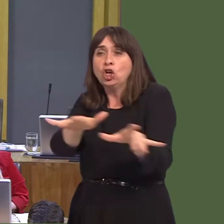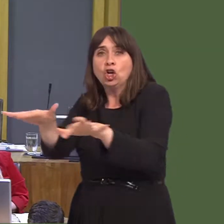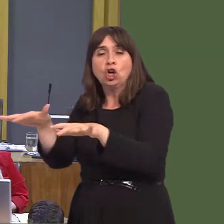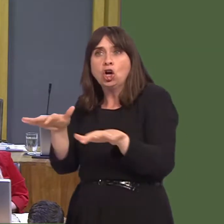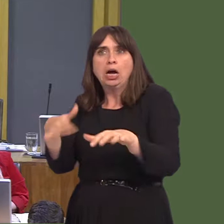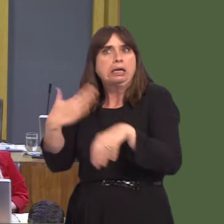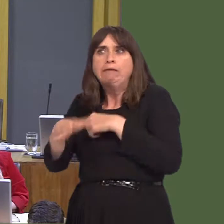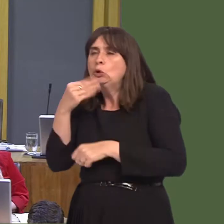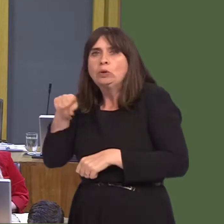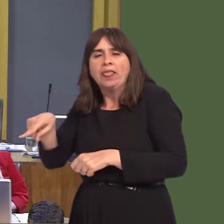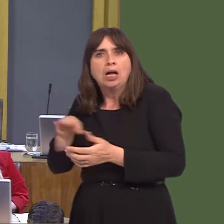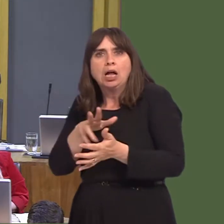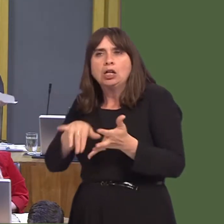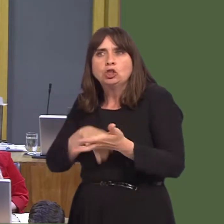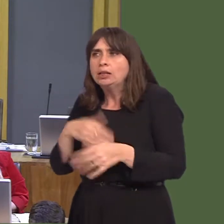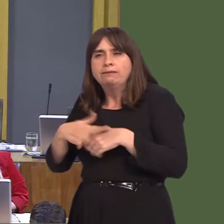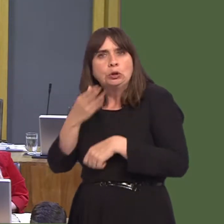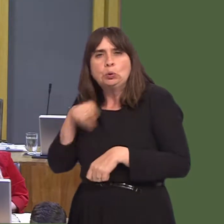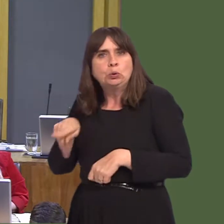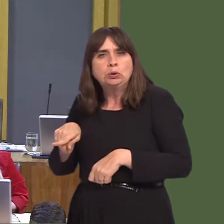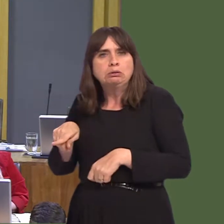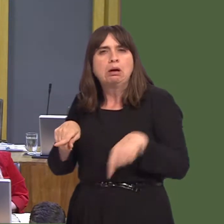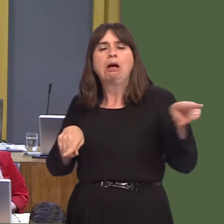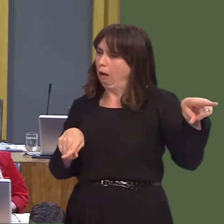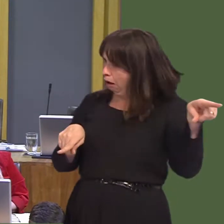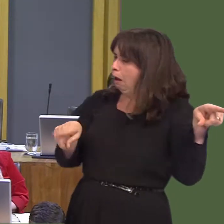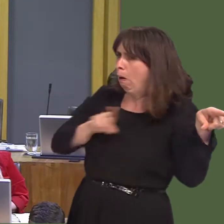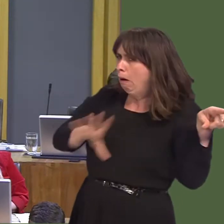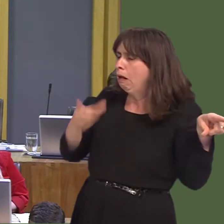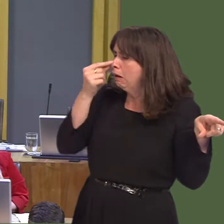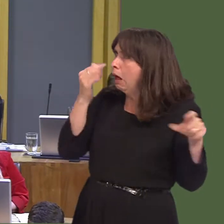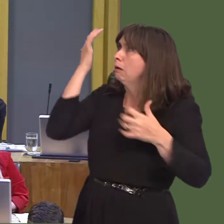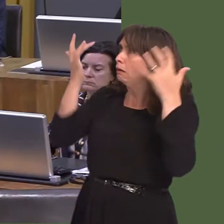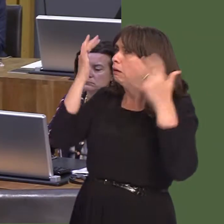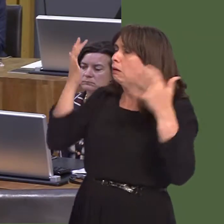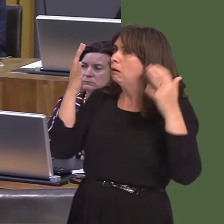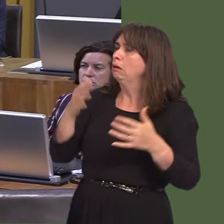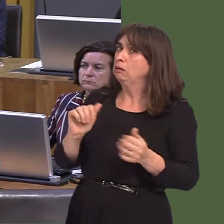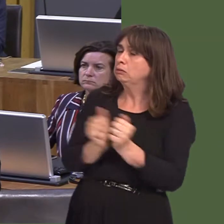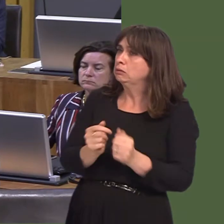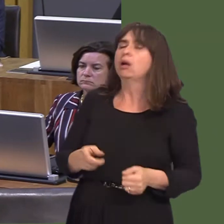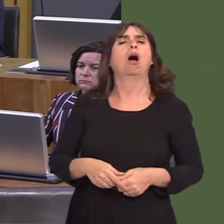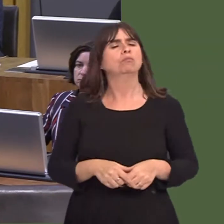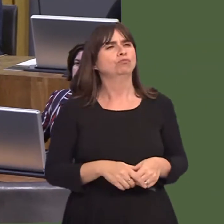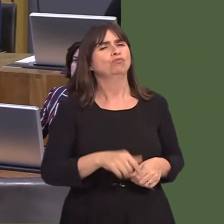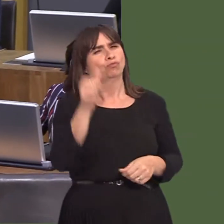So, would the First Minister look into the whole piece and not just the labour market dimensions? Carwyn Jones AM: I agree, and it's an issue I know the Member has raised with me privately: